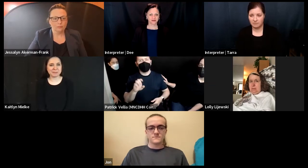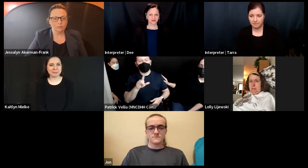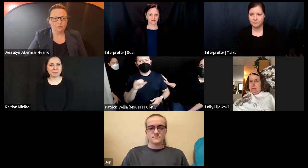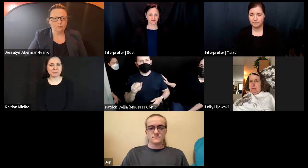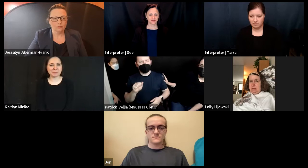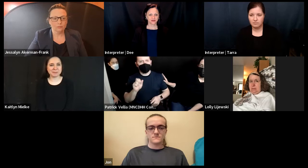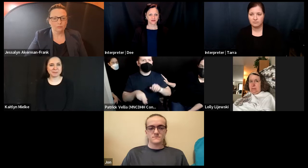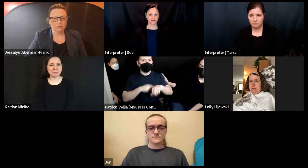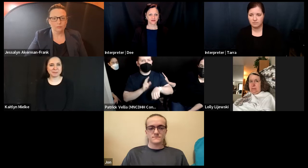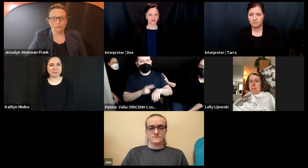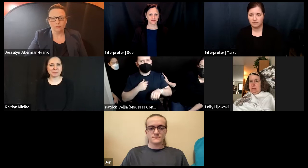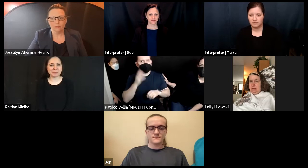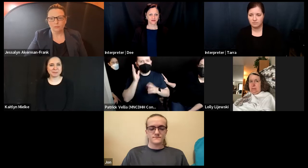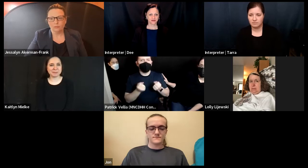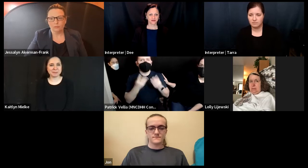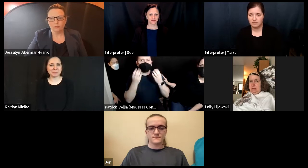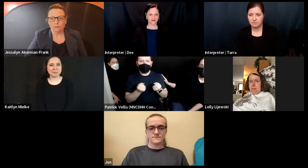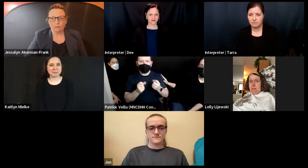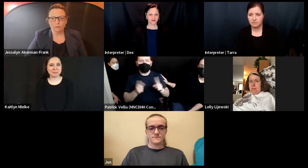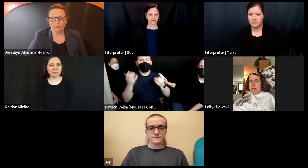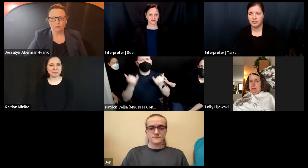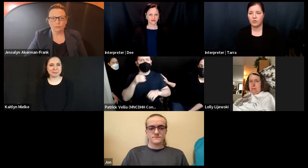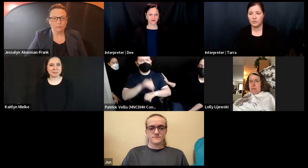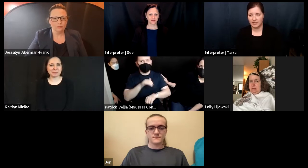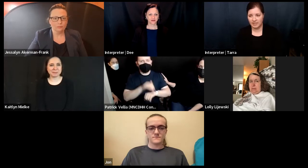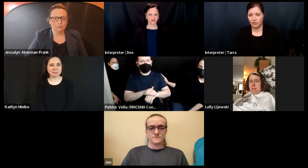I will be using sign language for now and then I will be using spoken English throughout the panel.